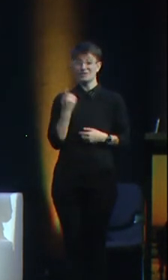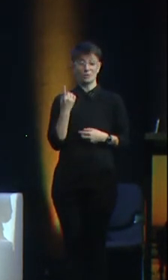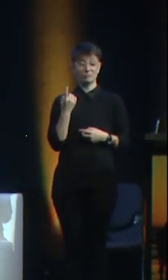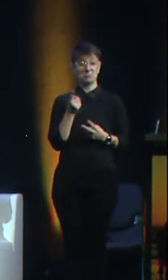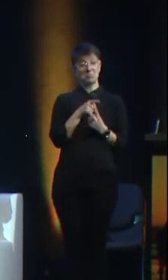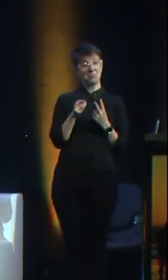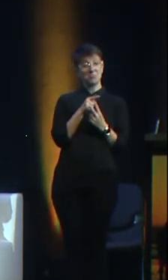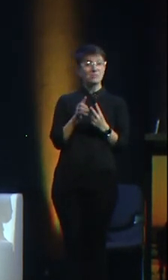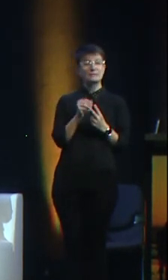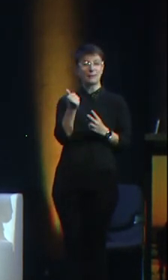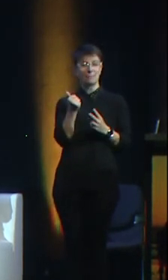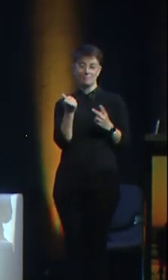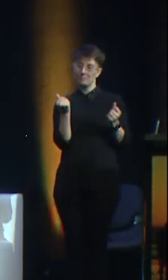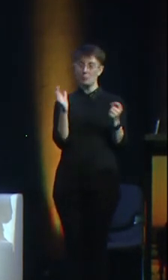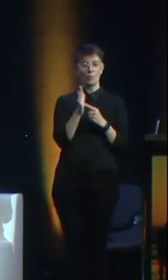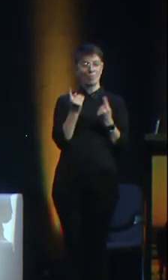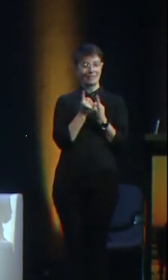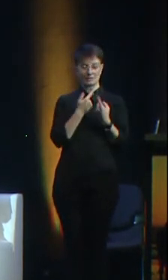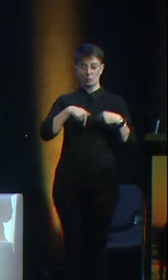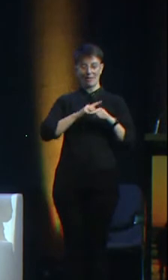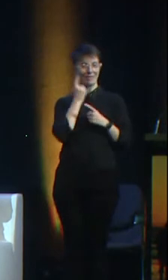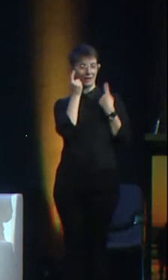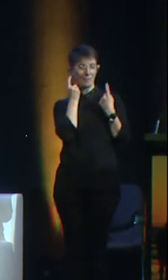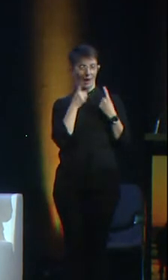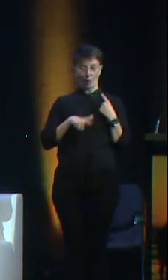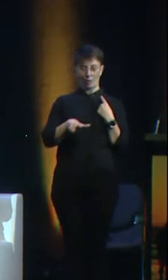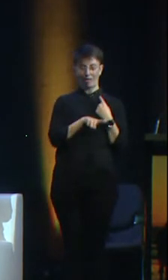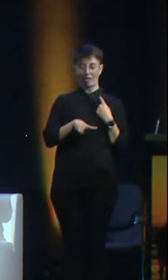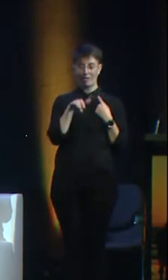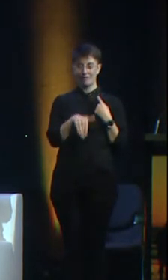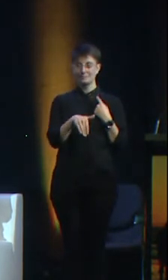that we're looking at a local level, but again the key thing for us to actually make sure